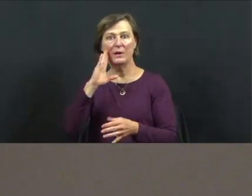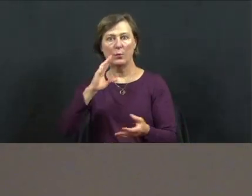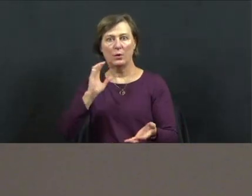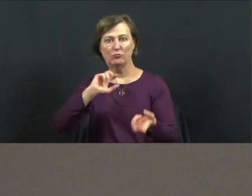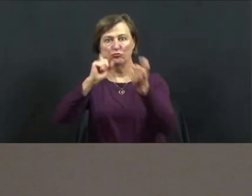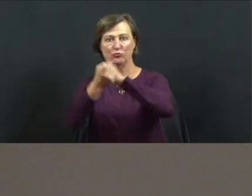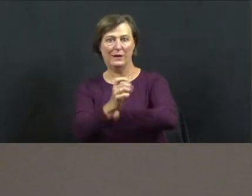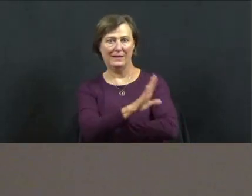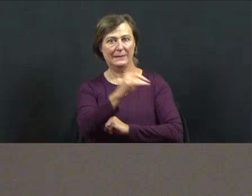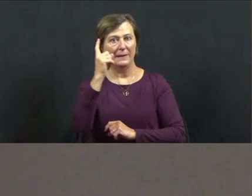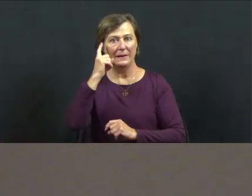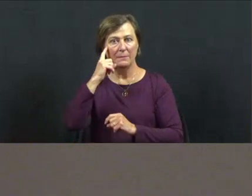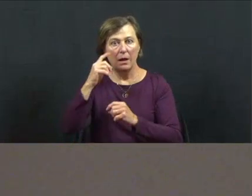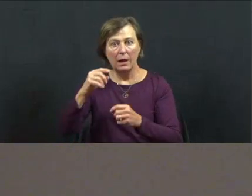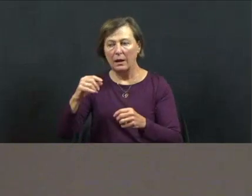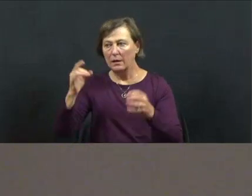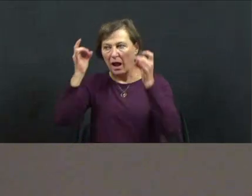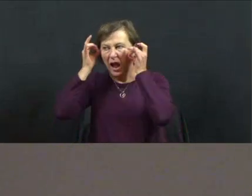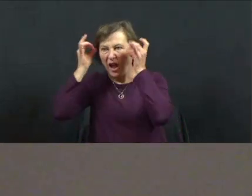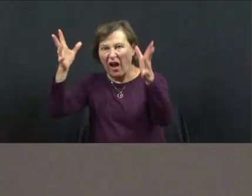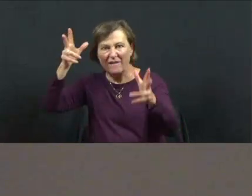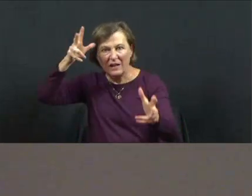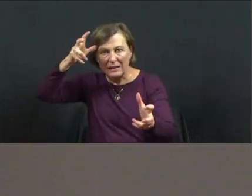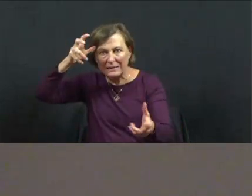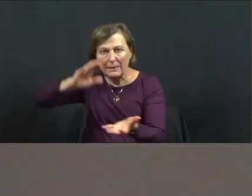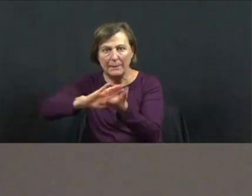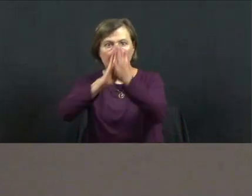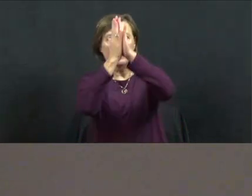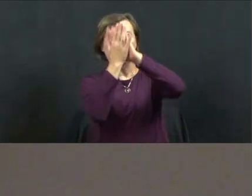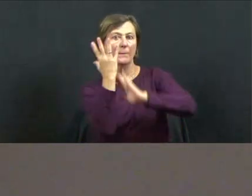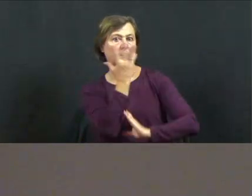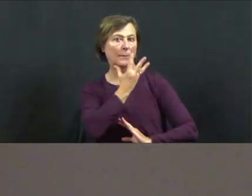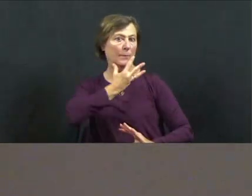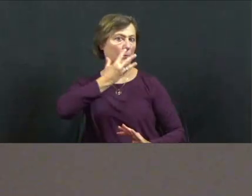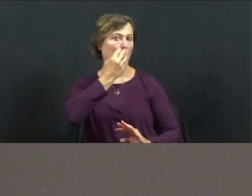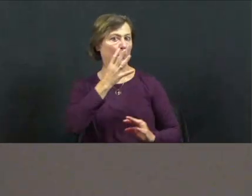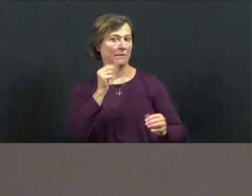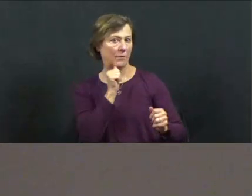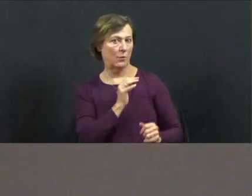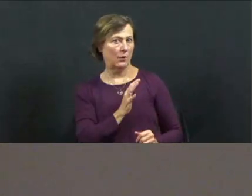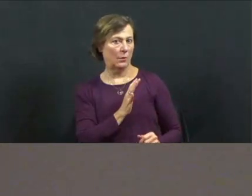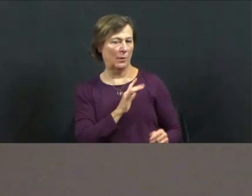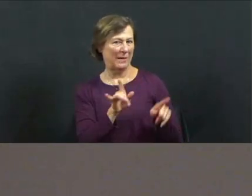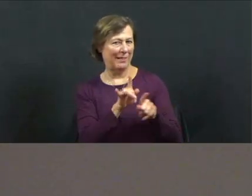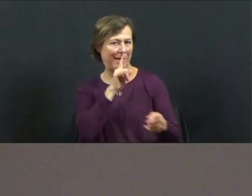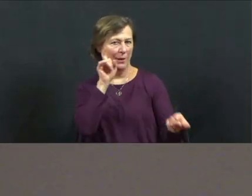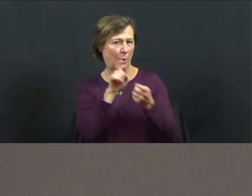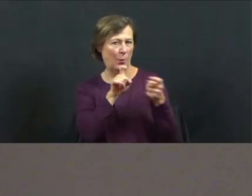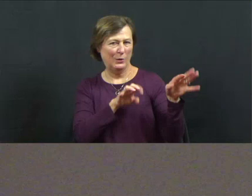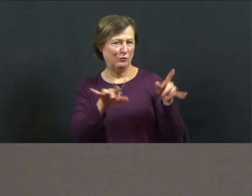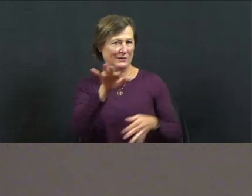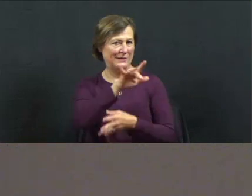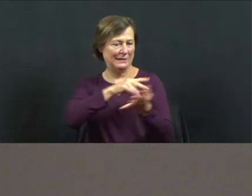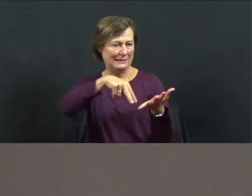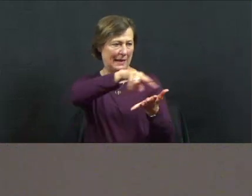turned into the most beautiful and alluring women. These bewitching creatures danced in front of the meditator,